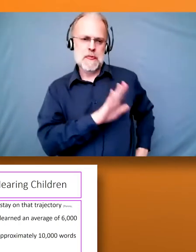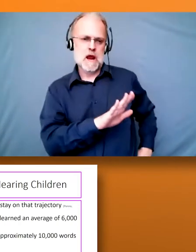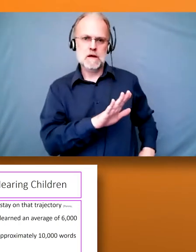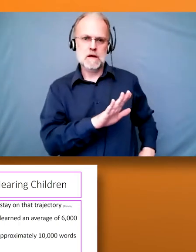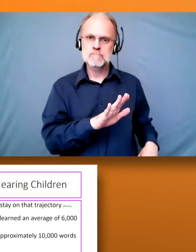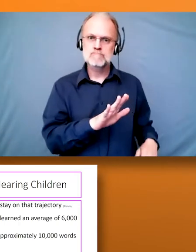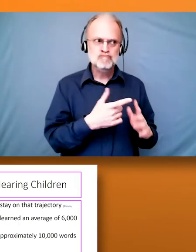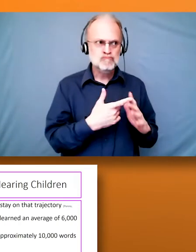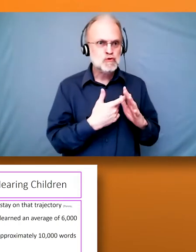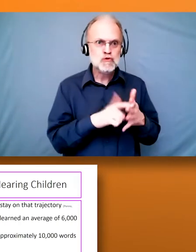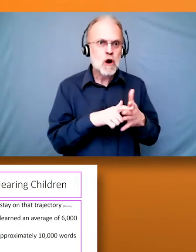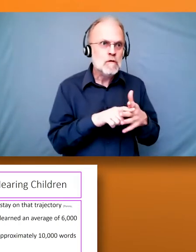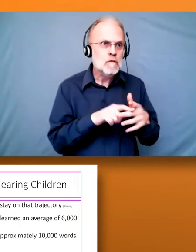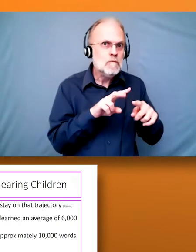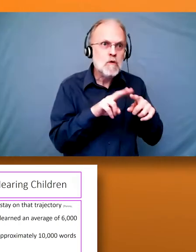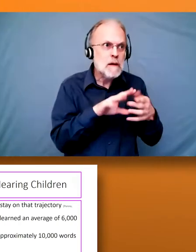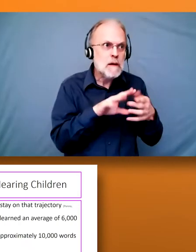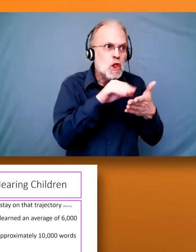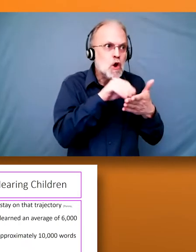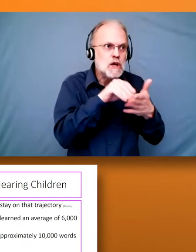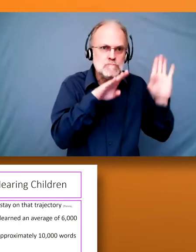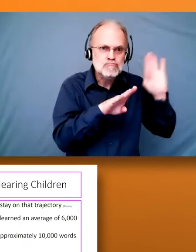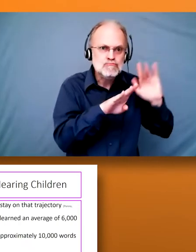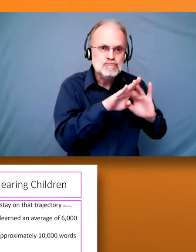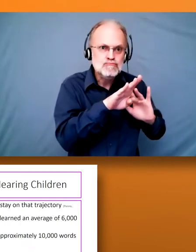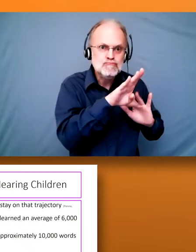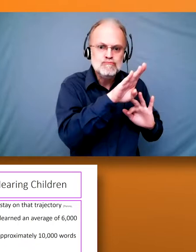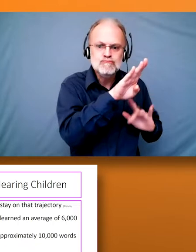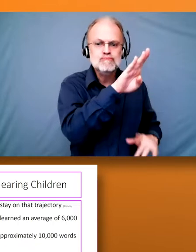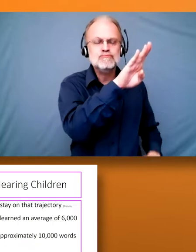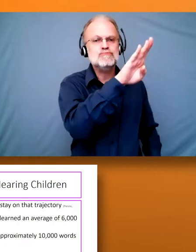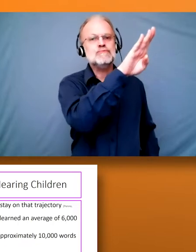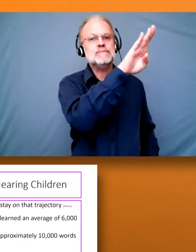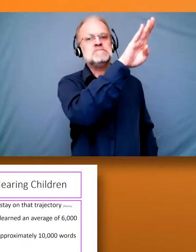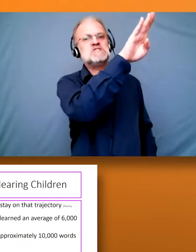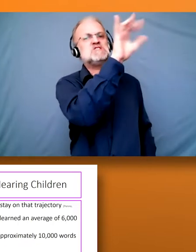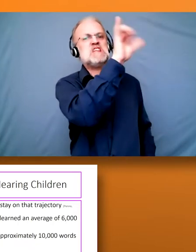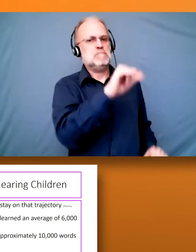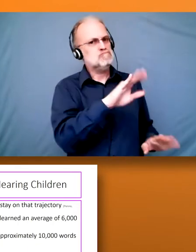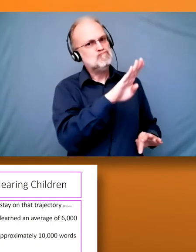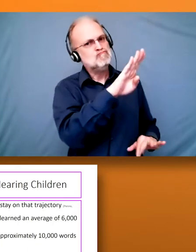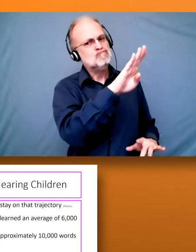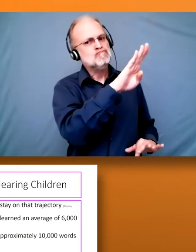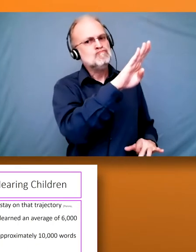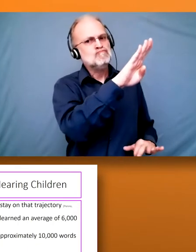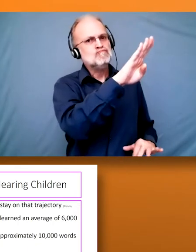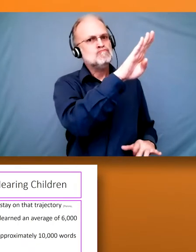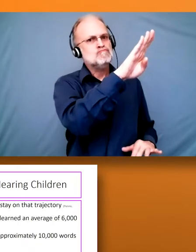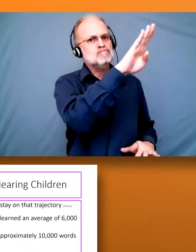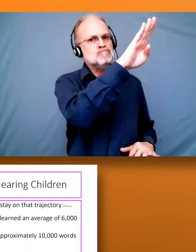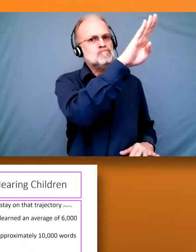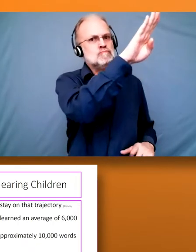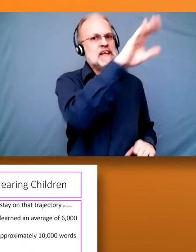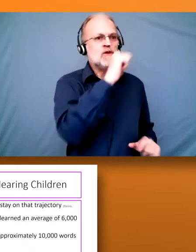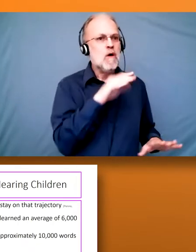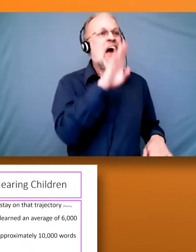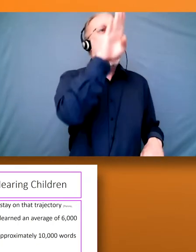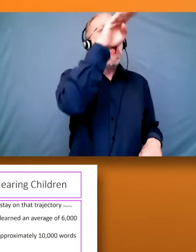they tend to start on a trajectory for vocabulary learning and they stay on that trajectory. So if they're just--if they're going along, they keep going,